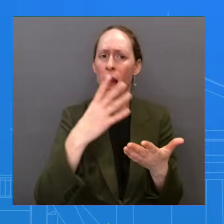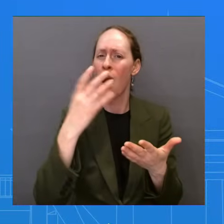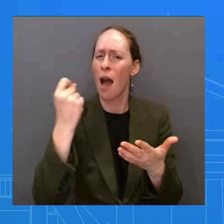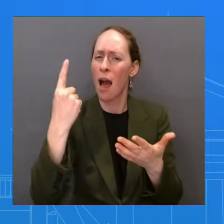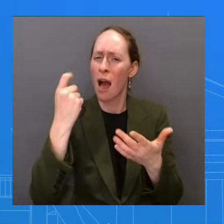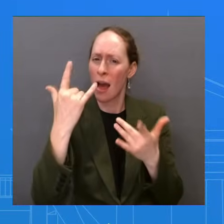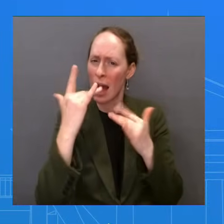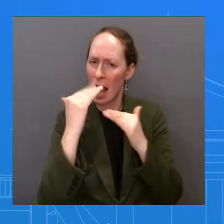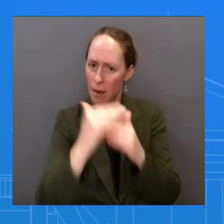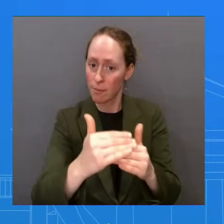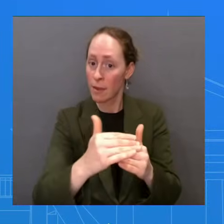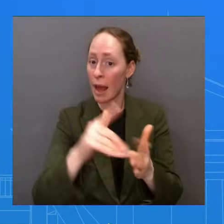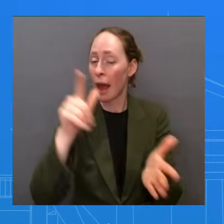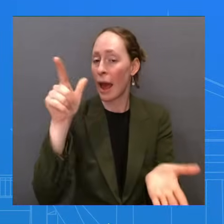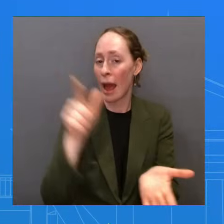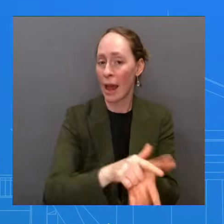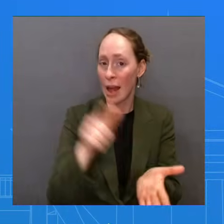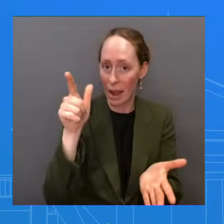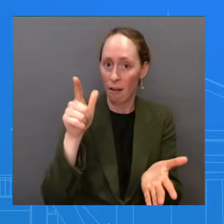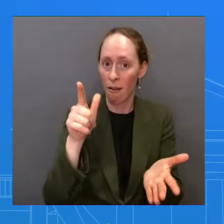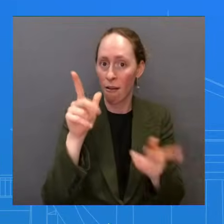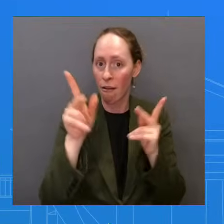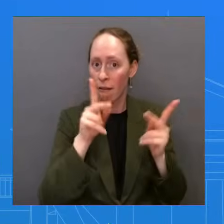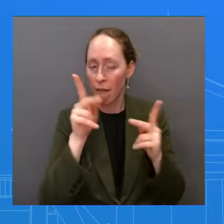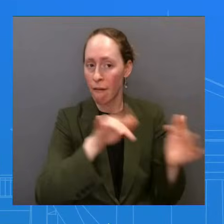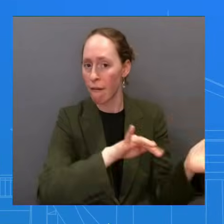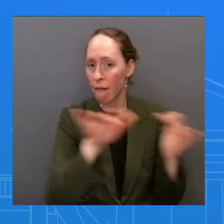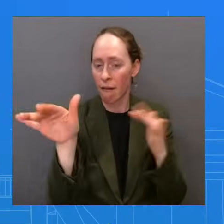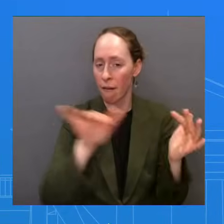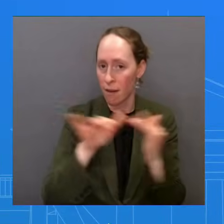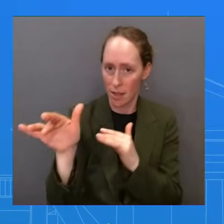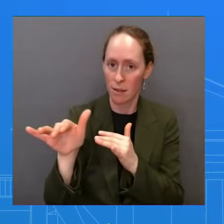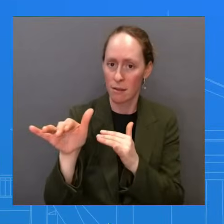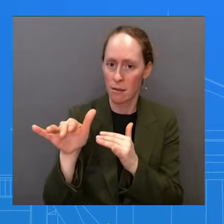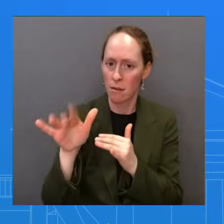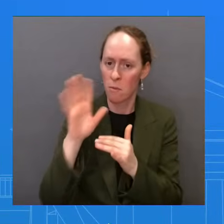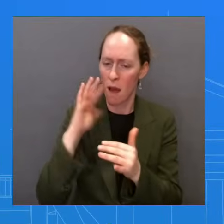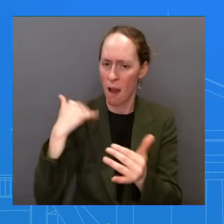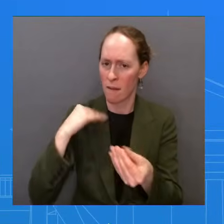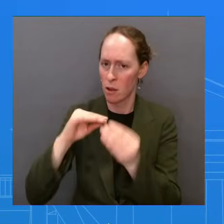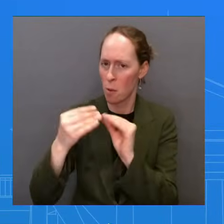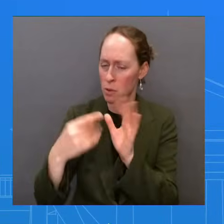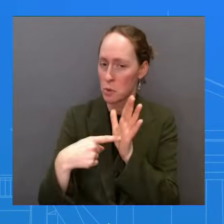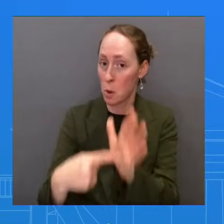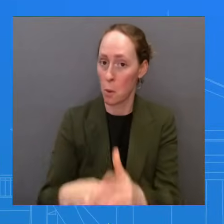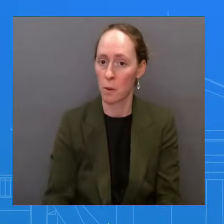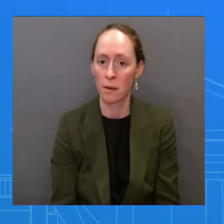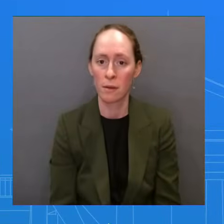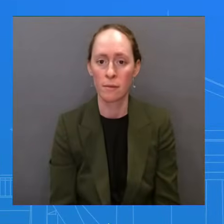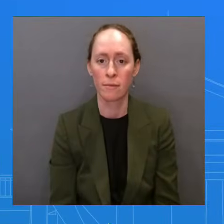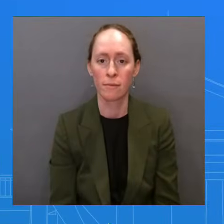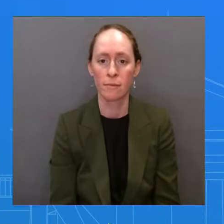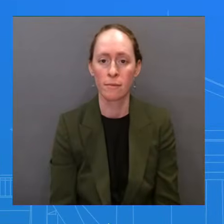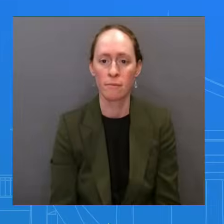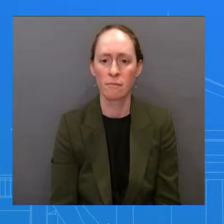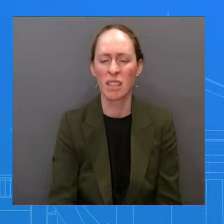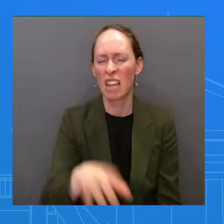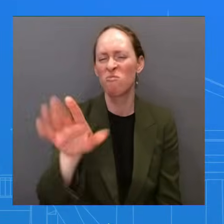The Press: And just to follow up really quick -- Ms. Jean-Pierre: No, I'm -- we're going to go. We're going to move. The Press: The President talks a lot how much -- Ms. Jean-Pierre: Go ahead. Go ahead, go ahead. The Press: Thanks, Karine. Ms. Jean-Pierre: Go ahead. We're moving, Peter. Let's go. The Press: Thanks, Karine.